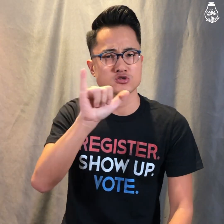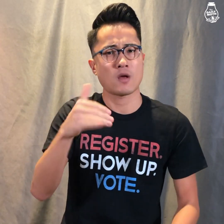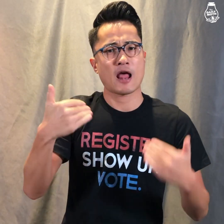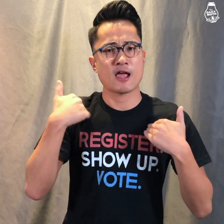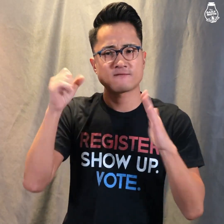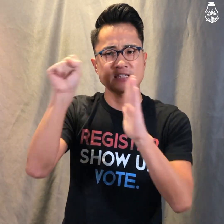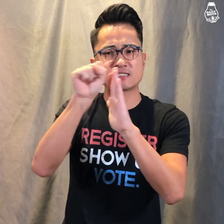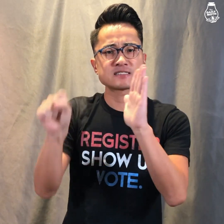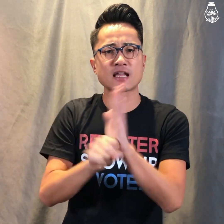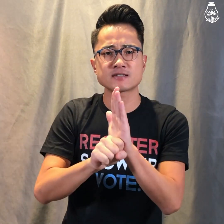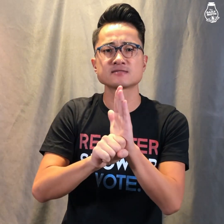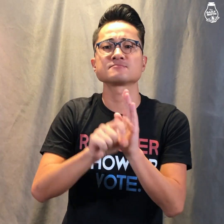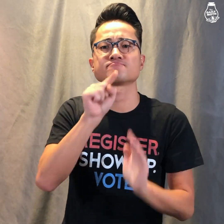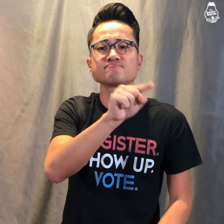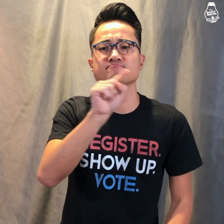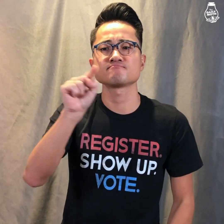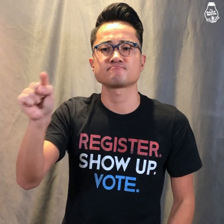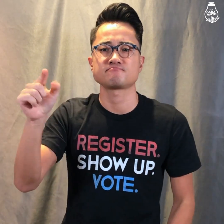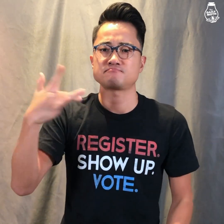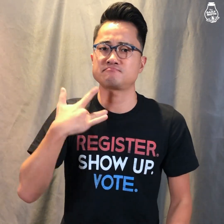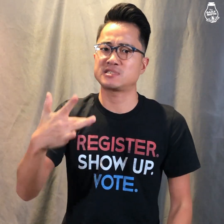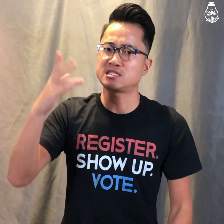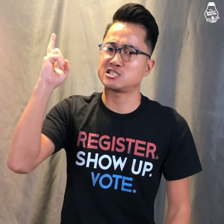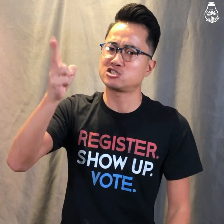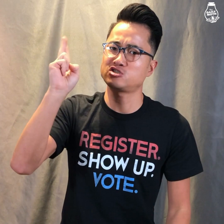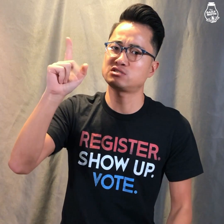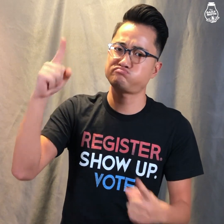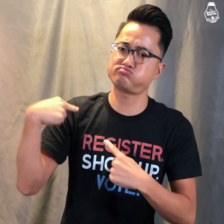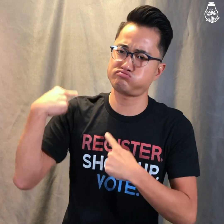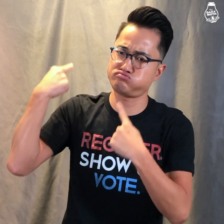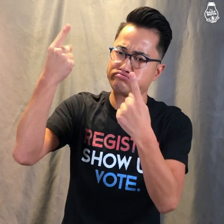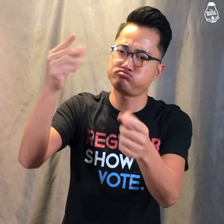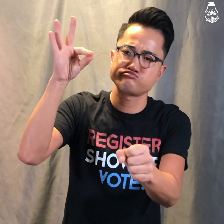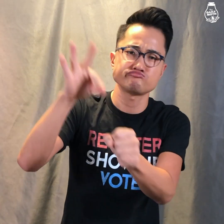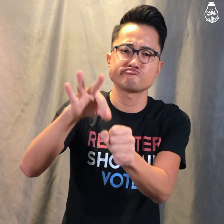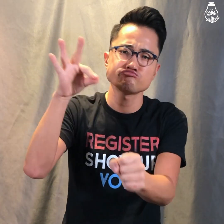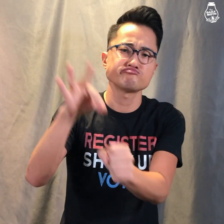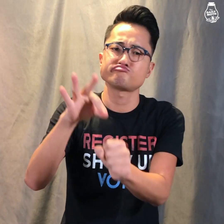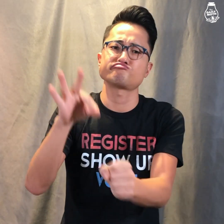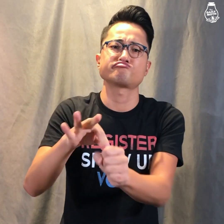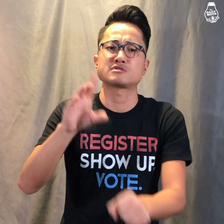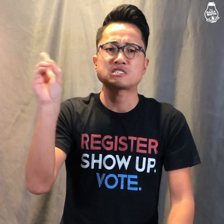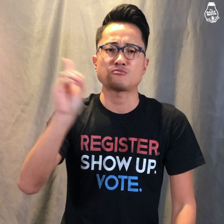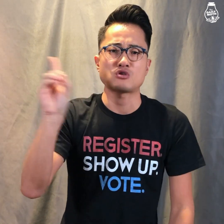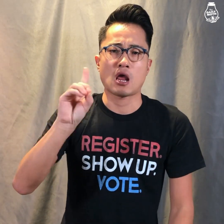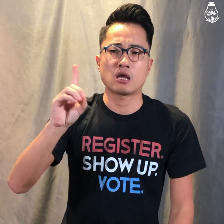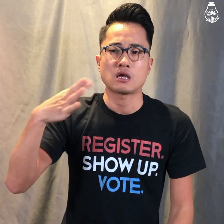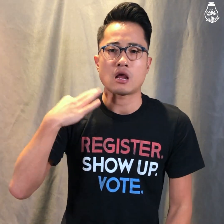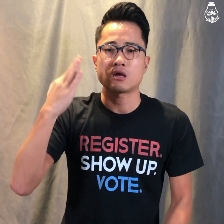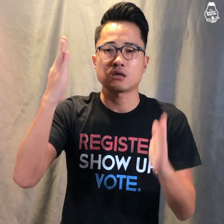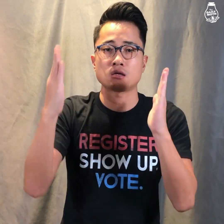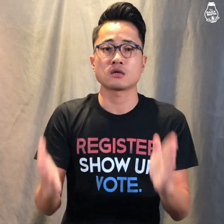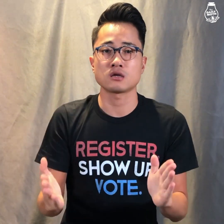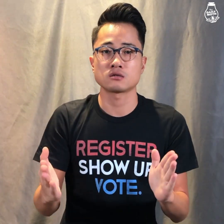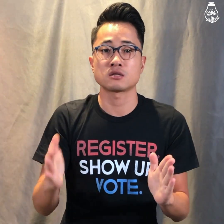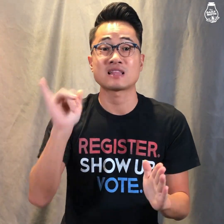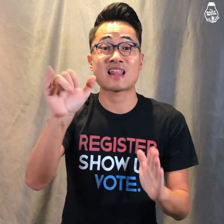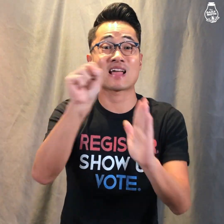There are certain states that have historically voted for a Democratic candidate,